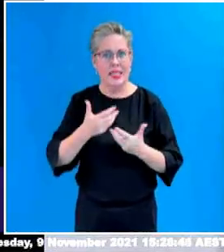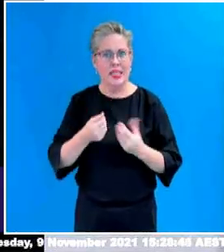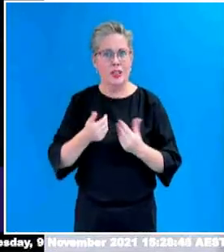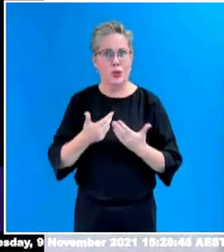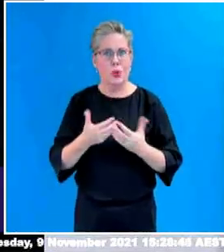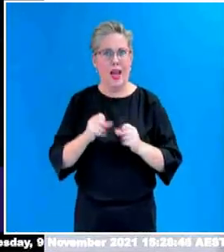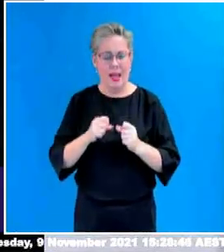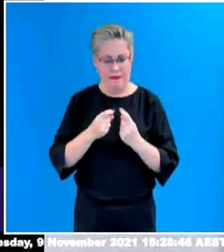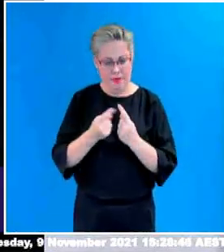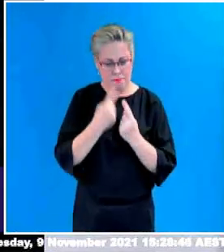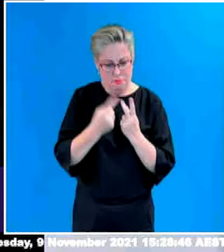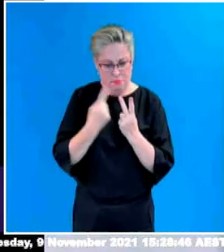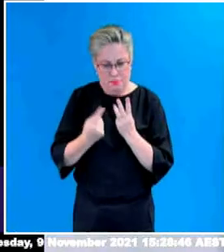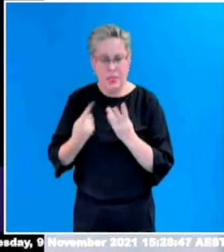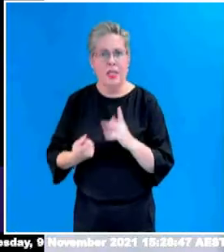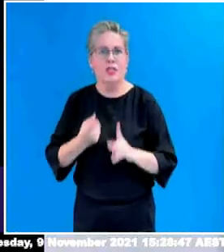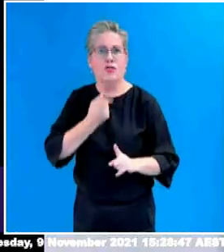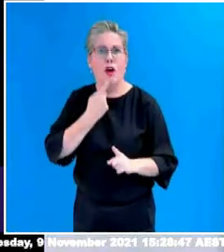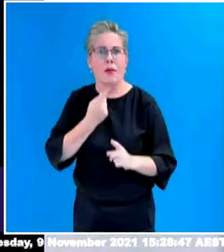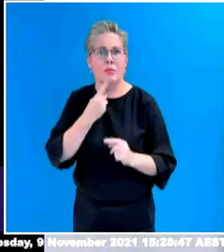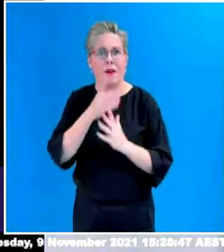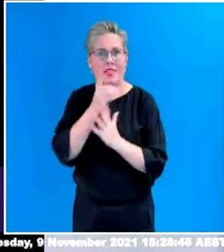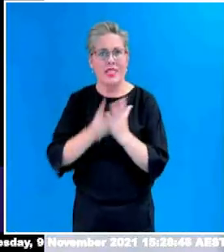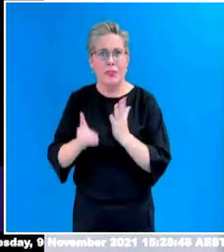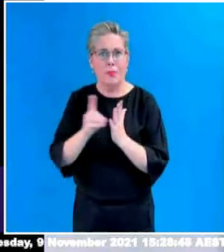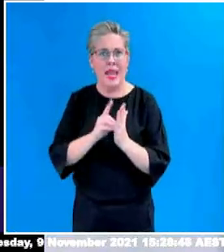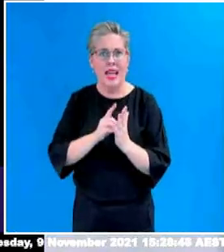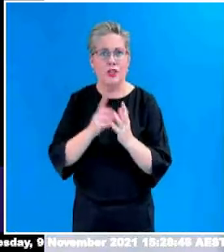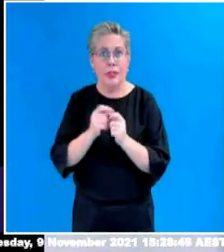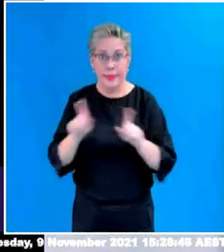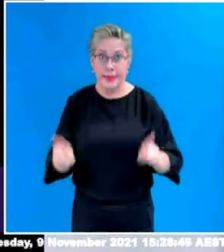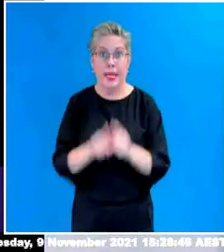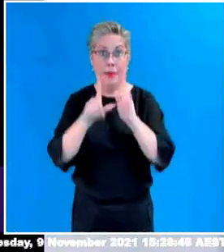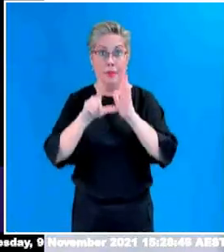Australian Government's position that the discrimination right is an